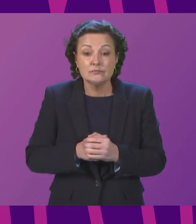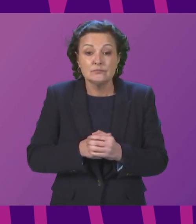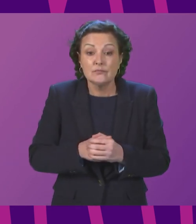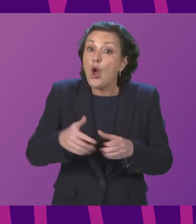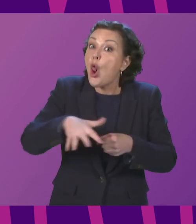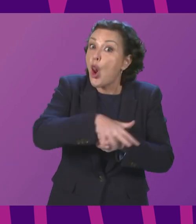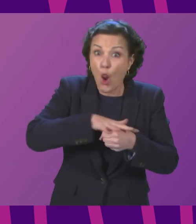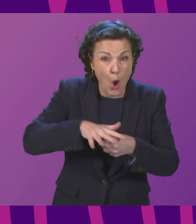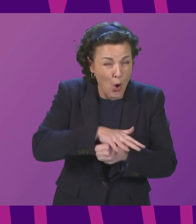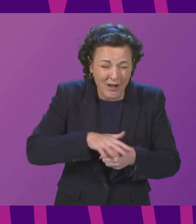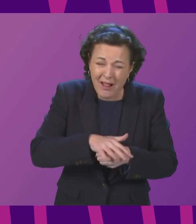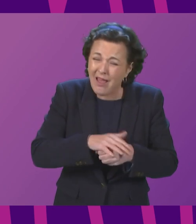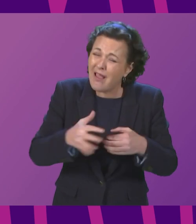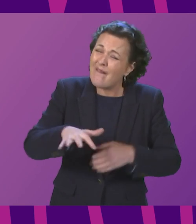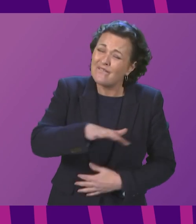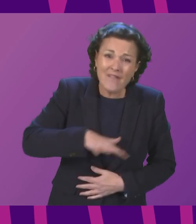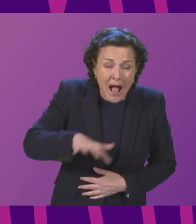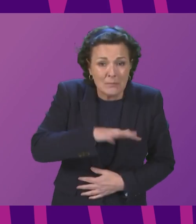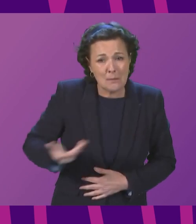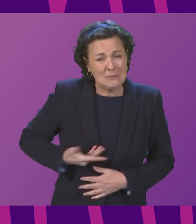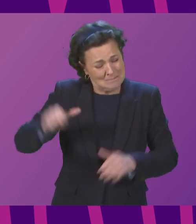businesses absolutely must receive that support.